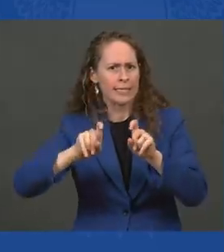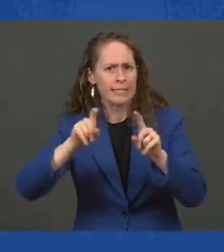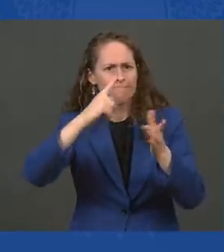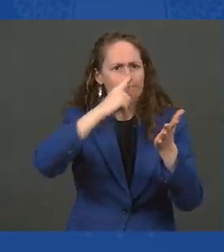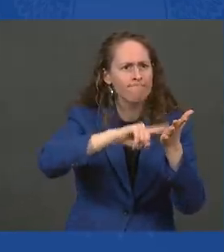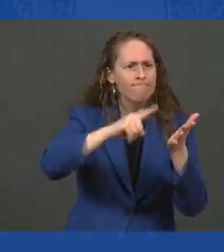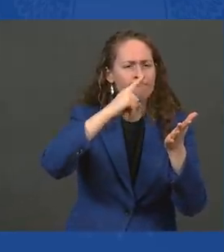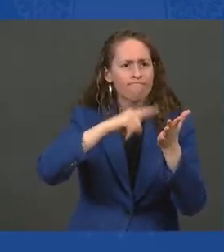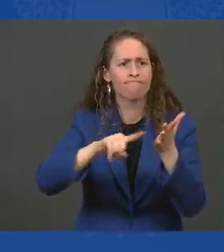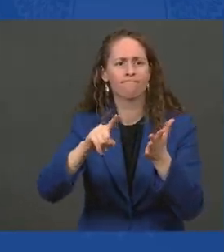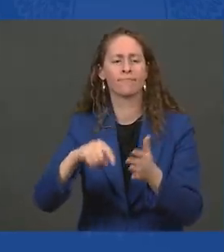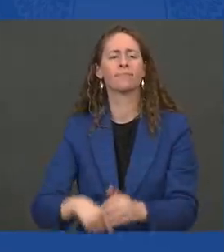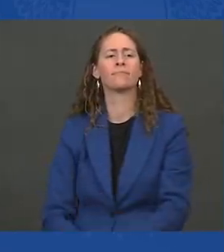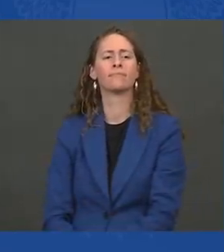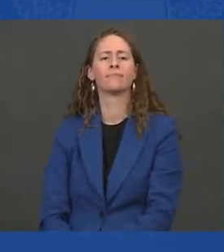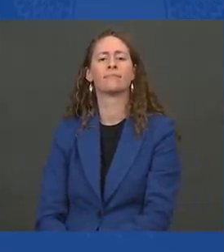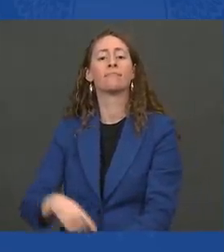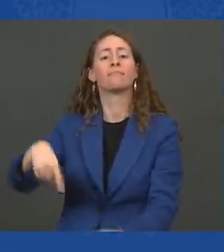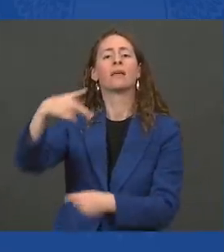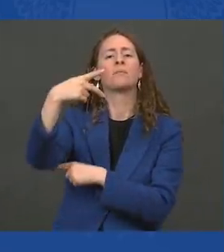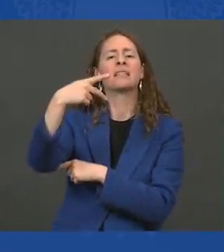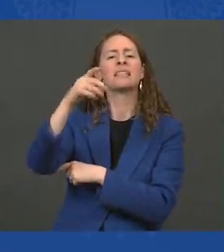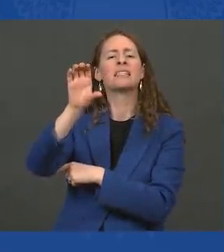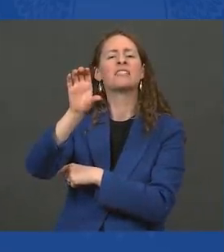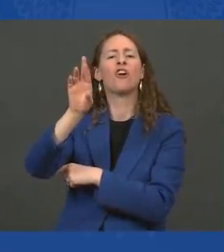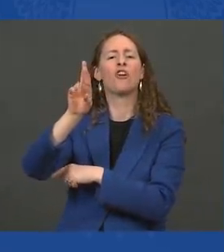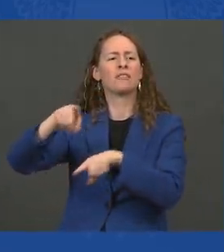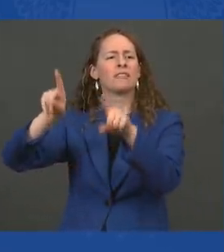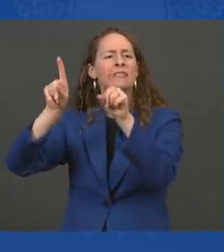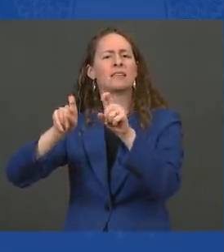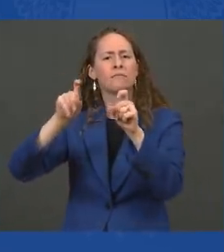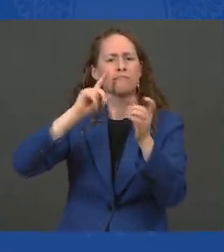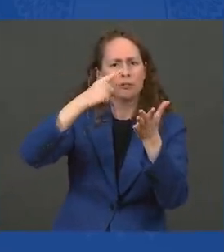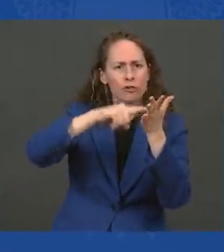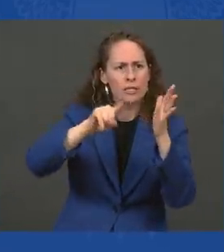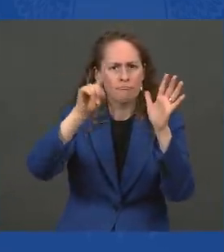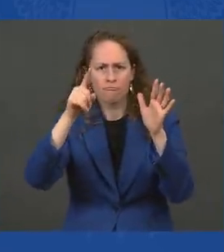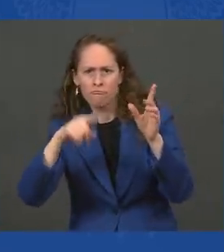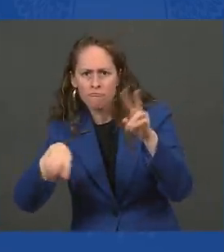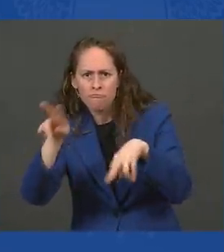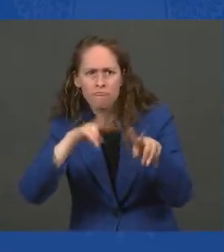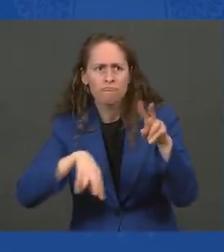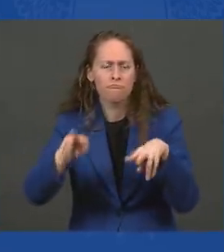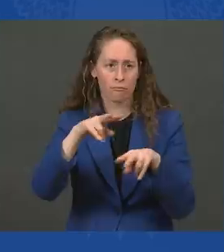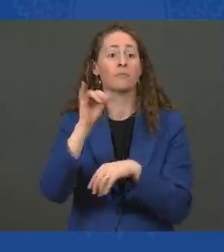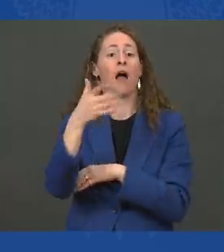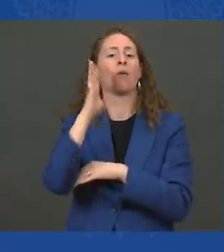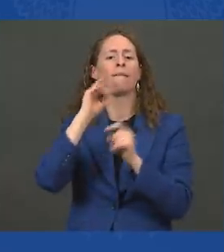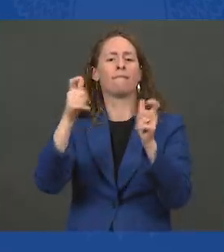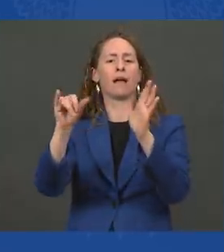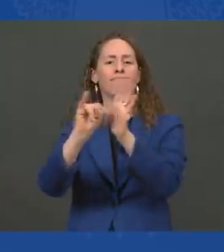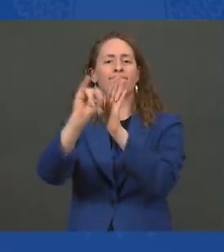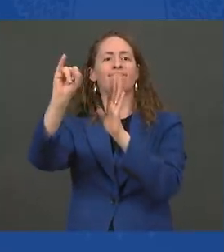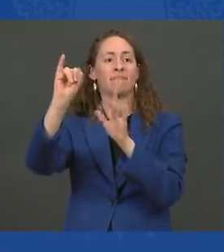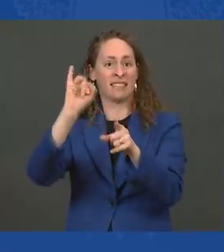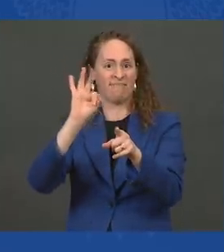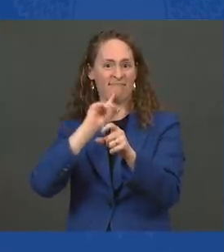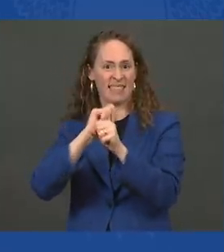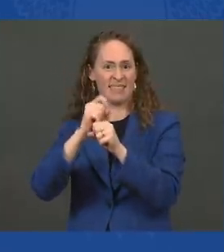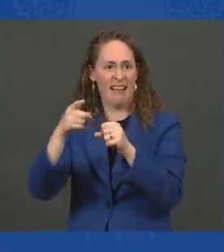would pick up this very unusual variant that has a real large constellation of mutations -- fortunately for us,